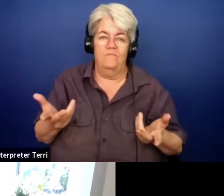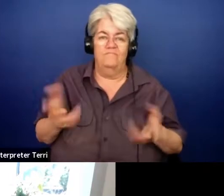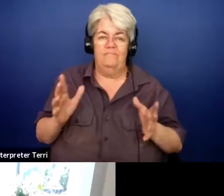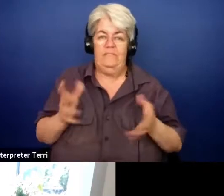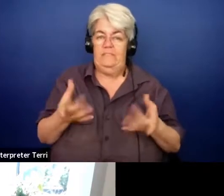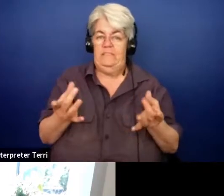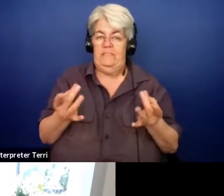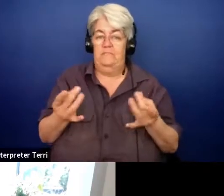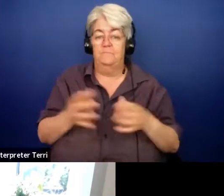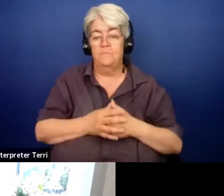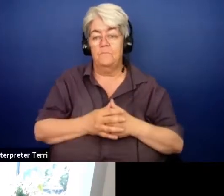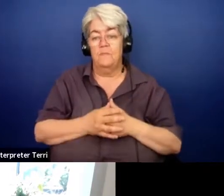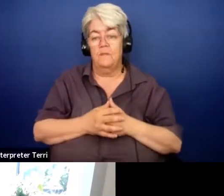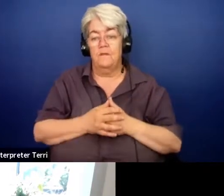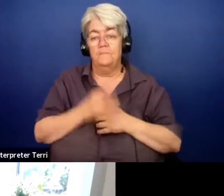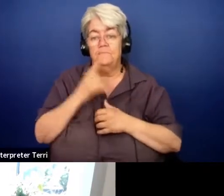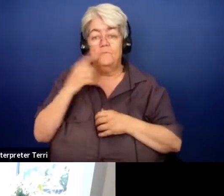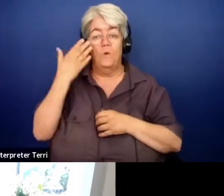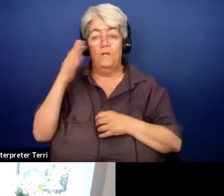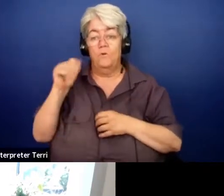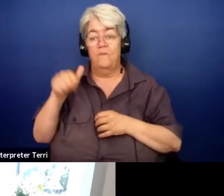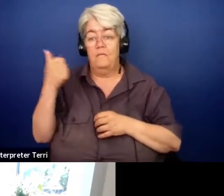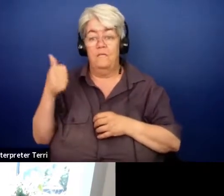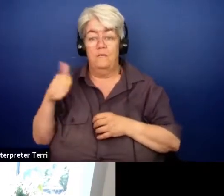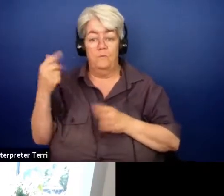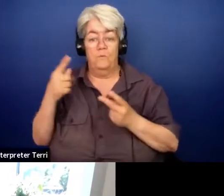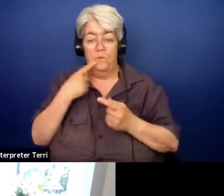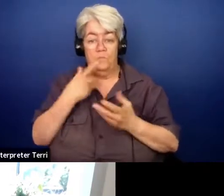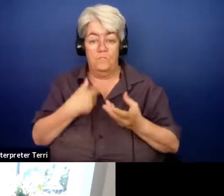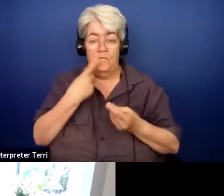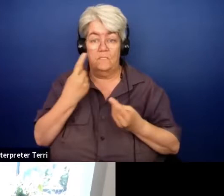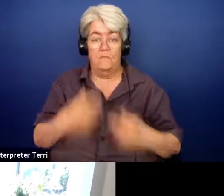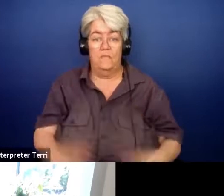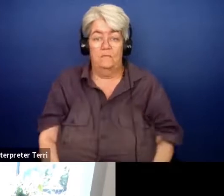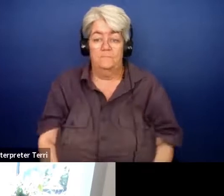I don't know if my colleagues have anything to add?